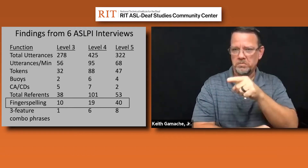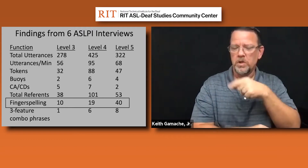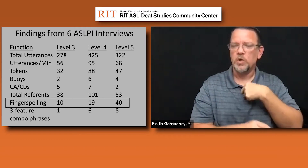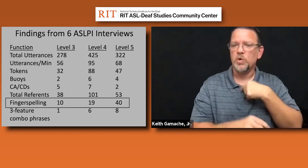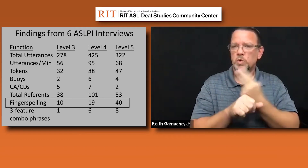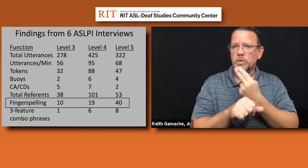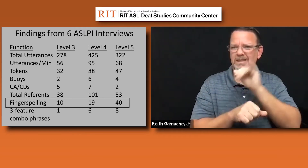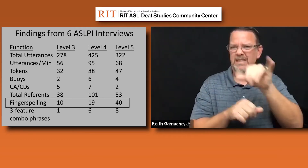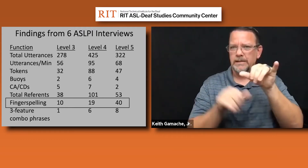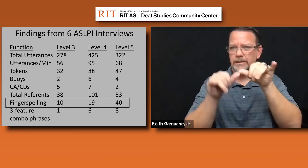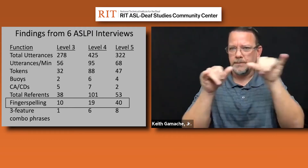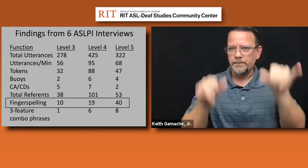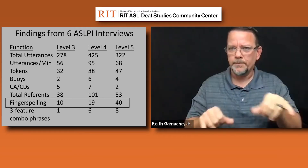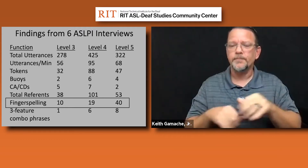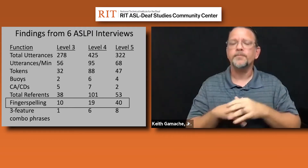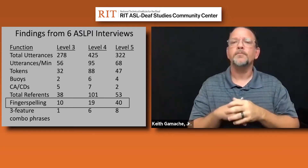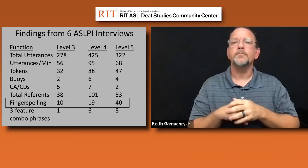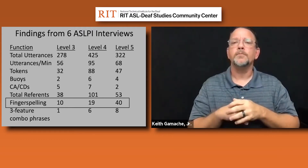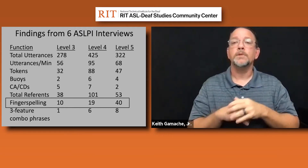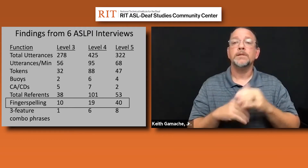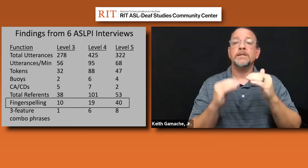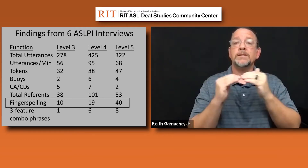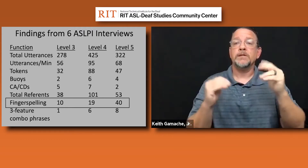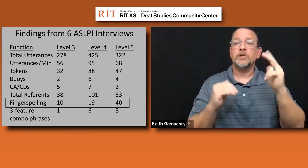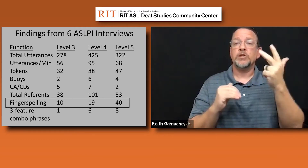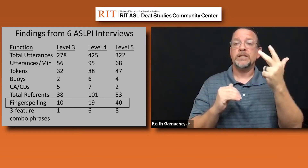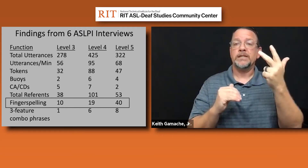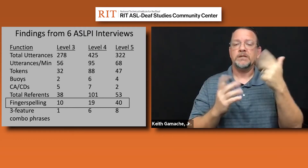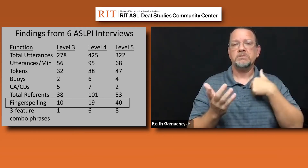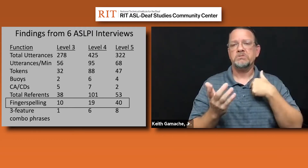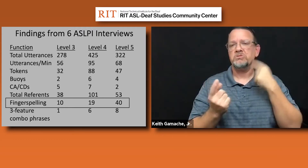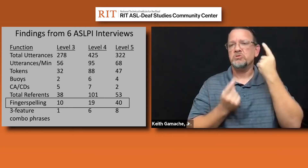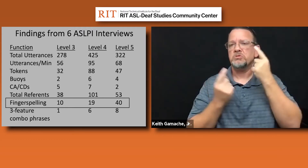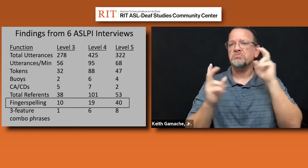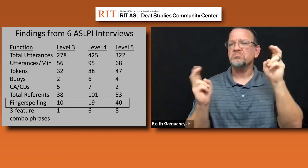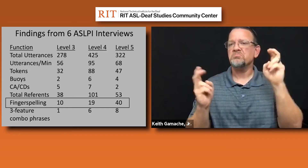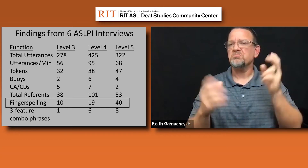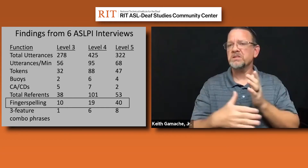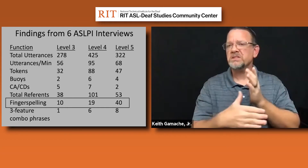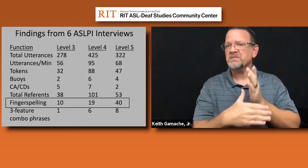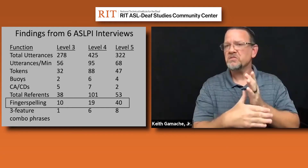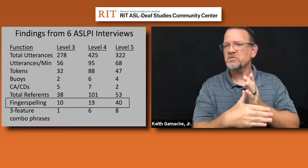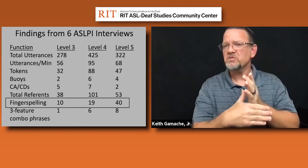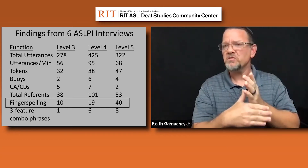and I'm using that system in my work, and for a Level 3 considered intermediate level,